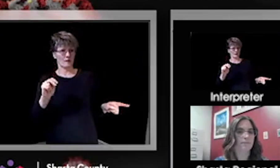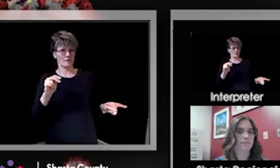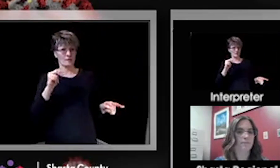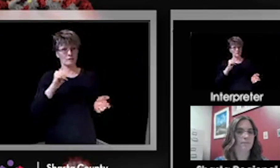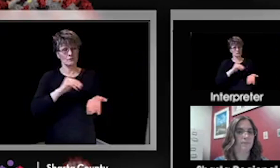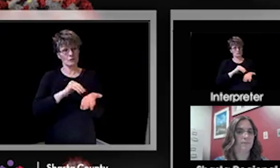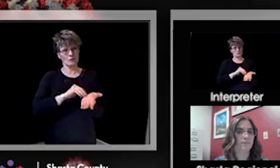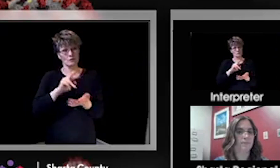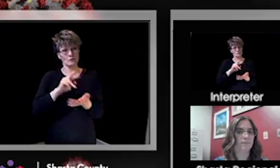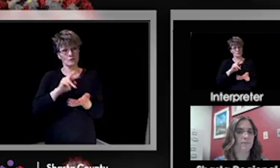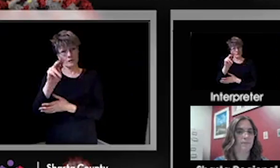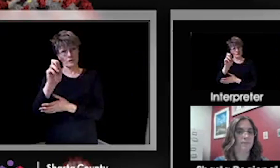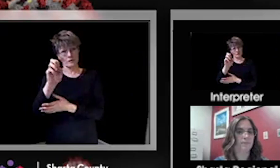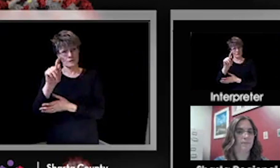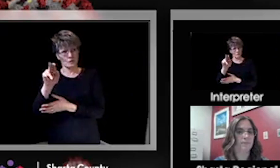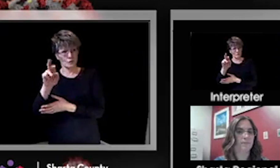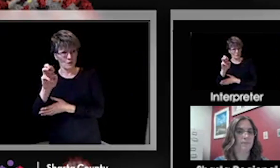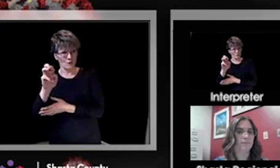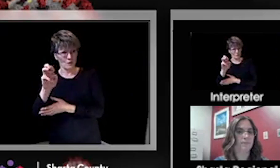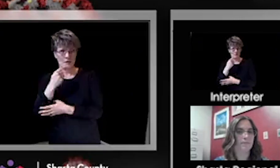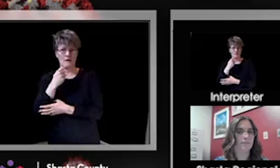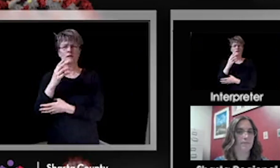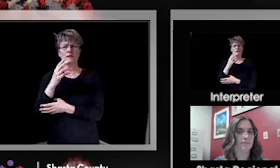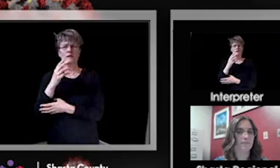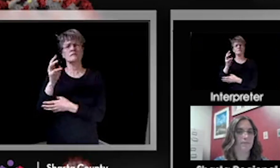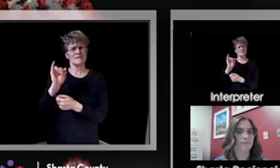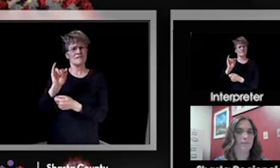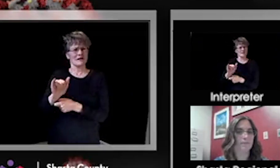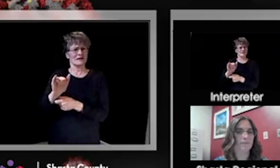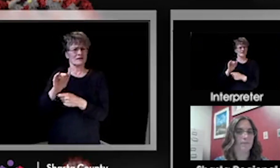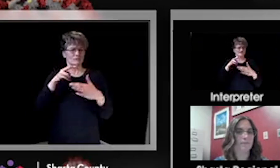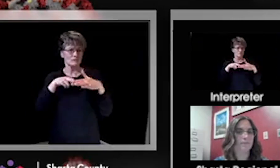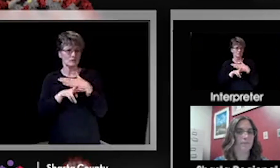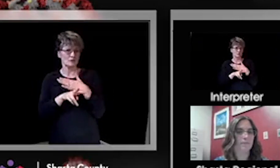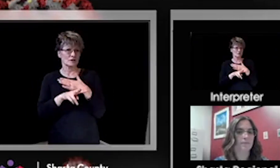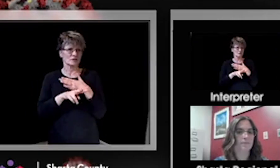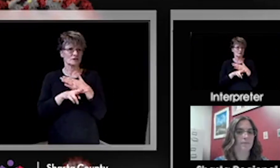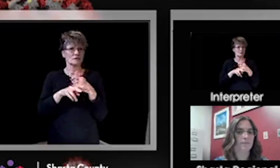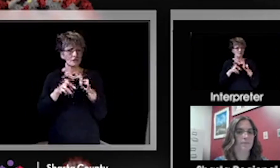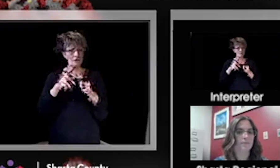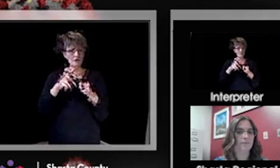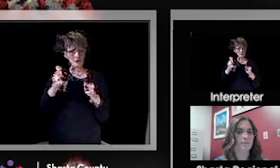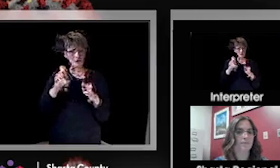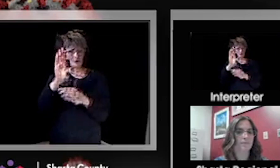provided county level data. I’m trying to look to see what our comparable…was he giving